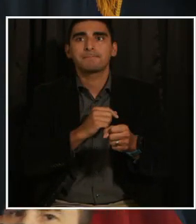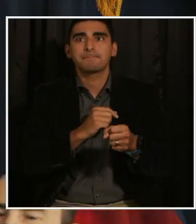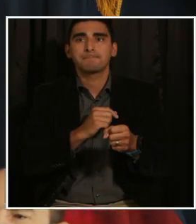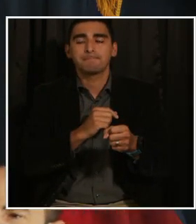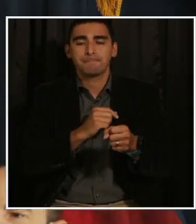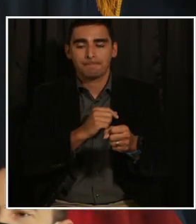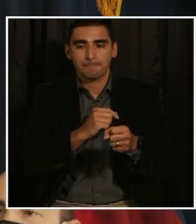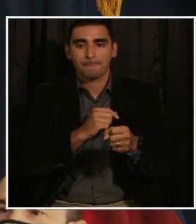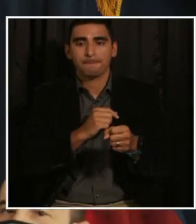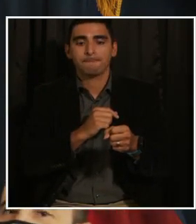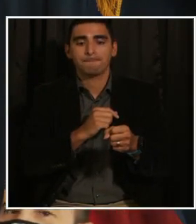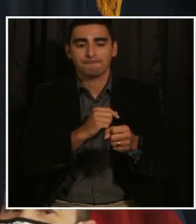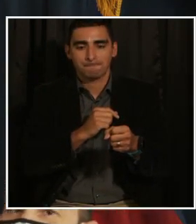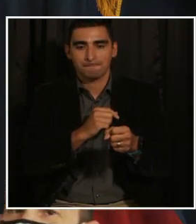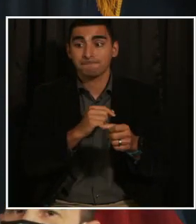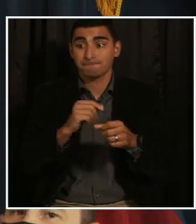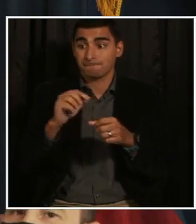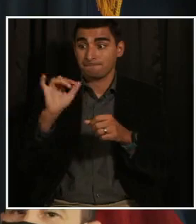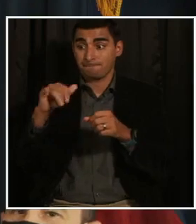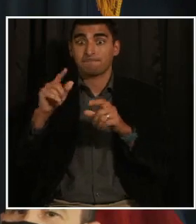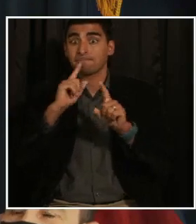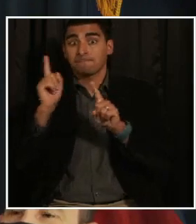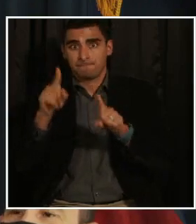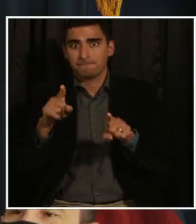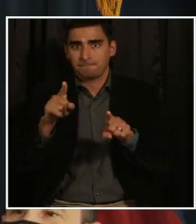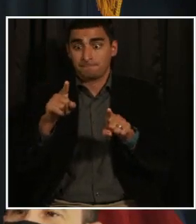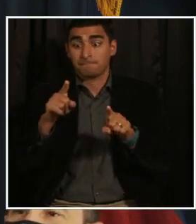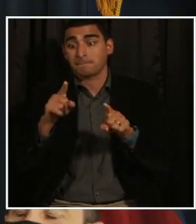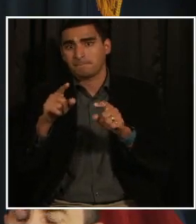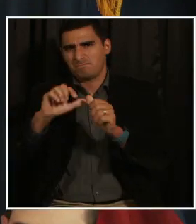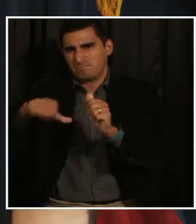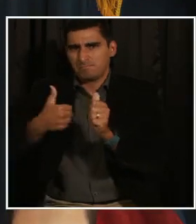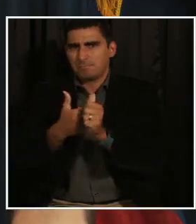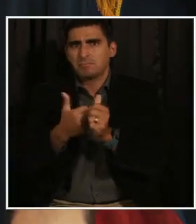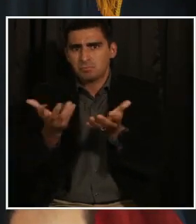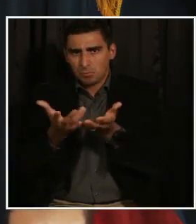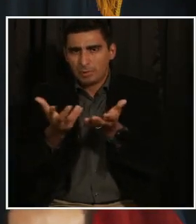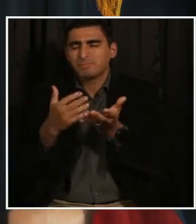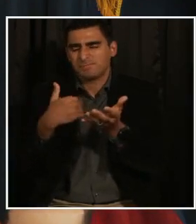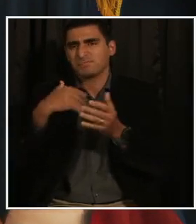there's a number of elements of that but the federal efforts combined with many local and